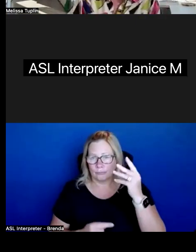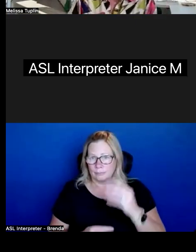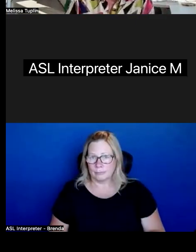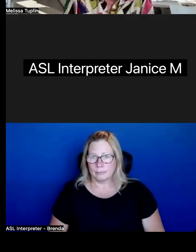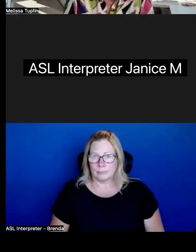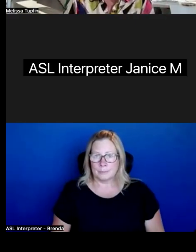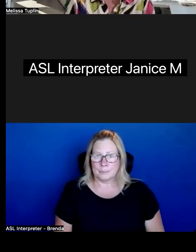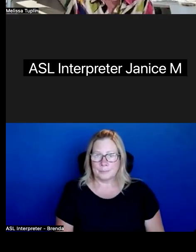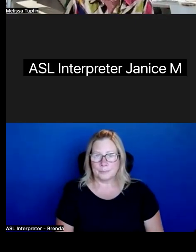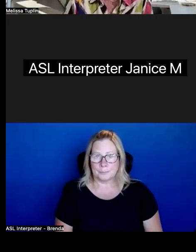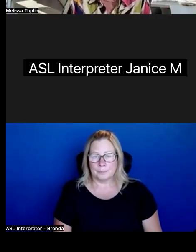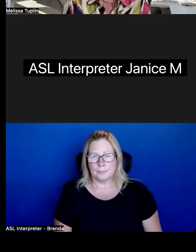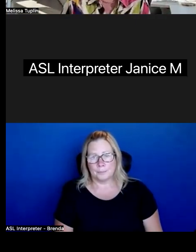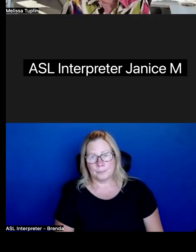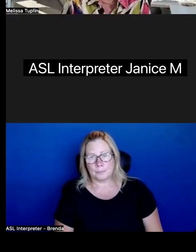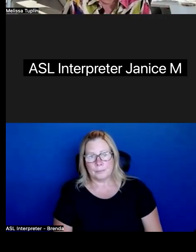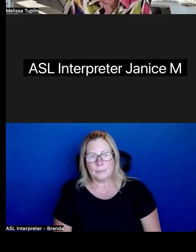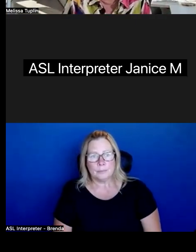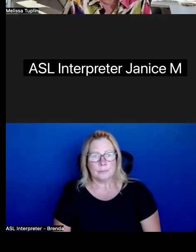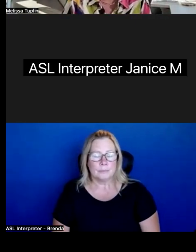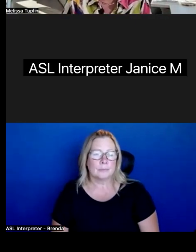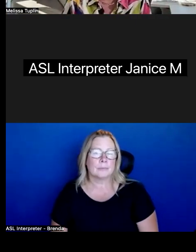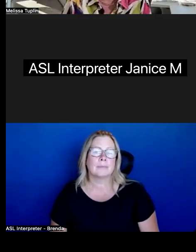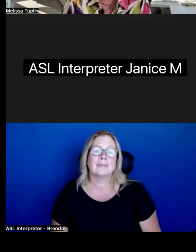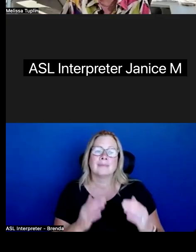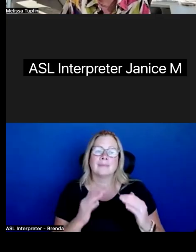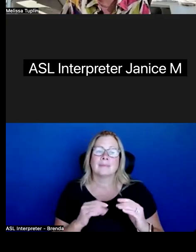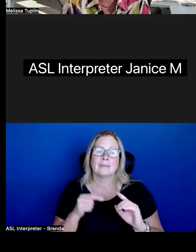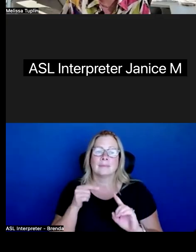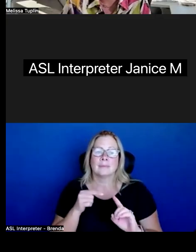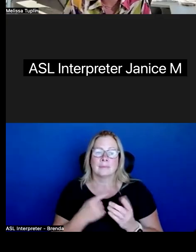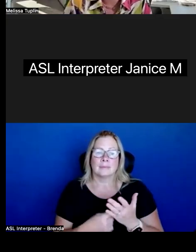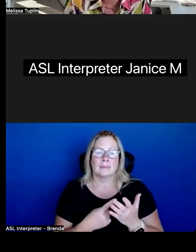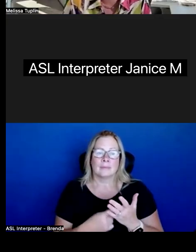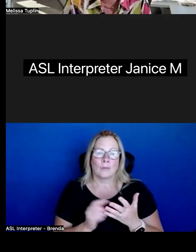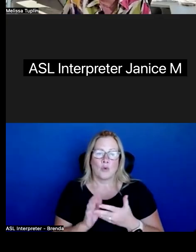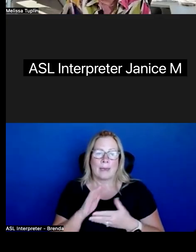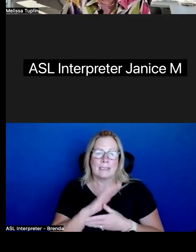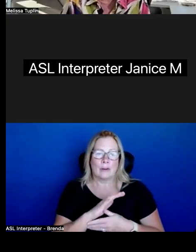And the final couple of sections aligned to criteria statement eight.